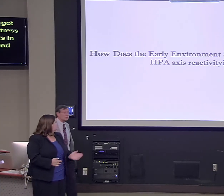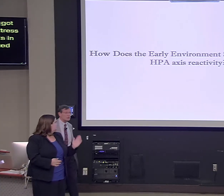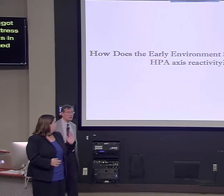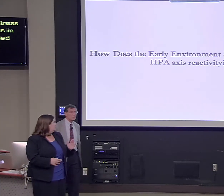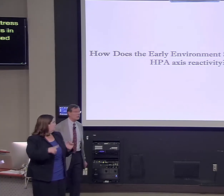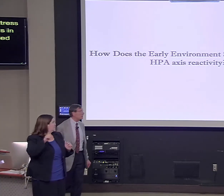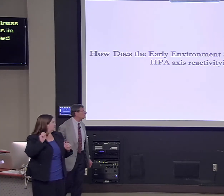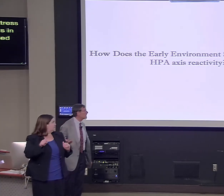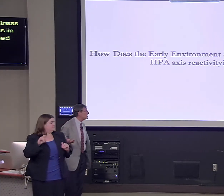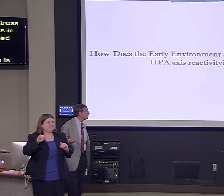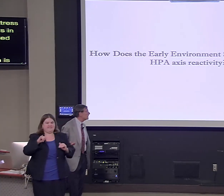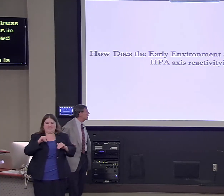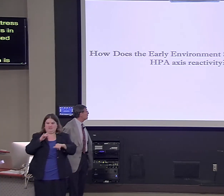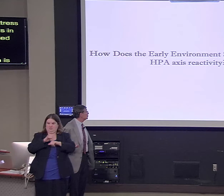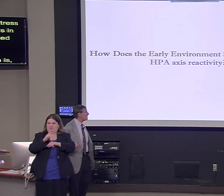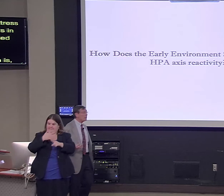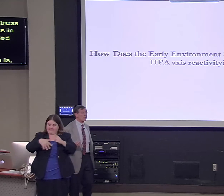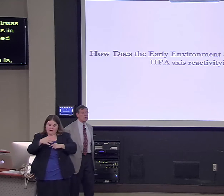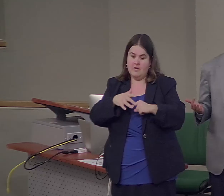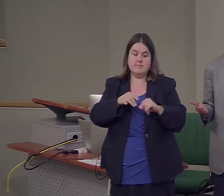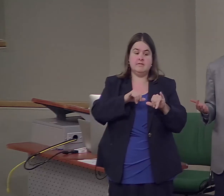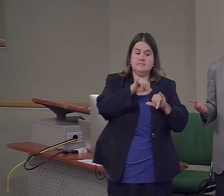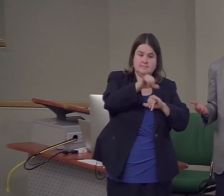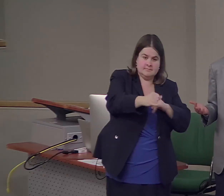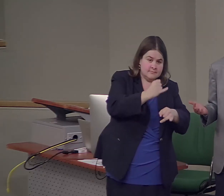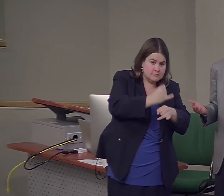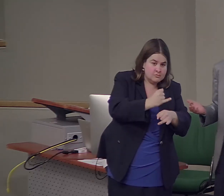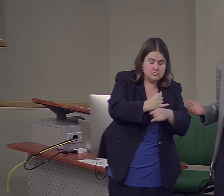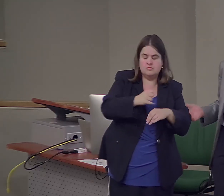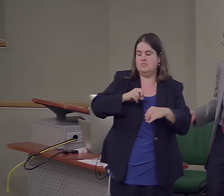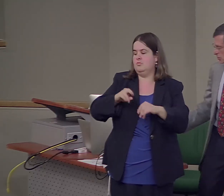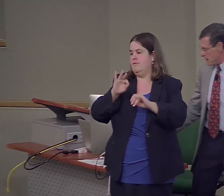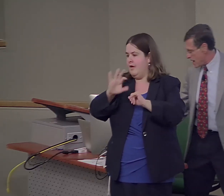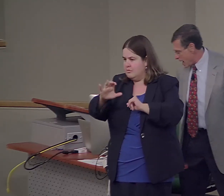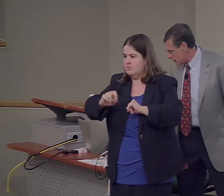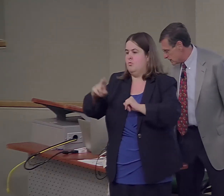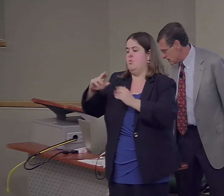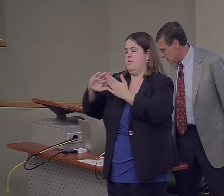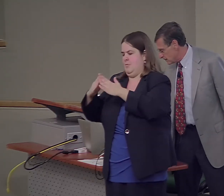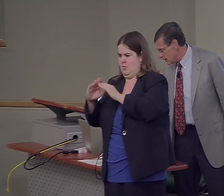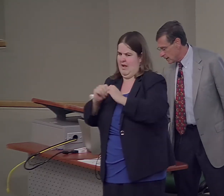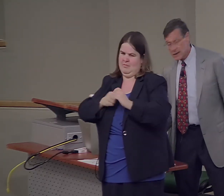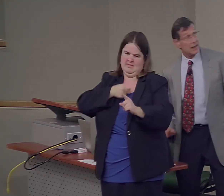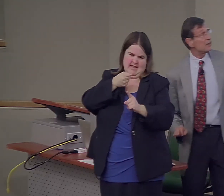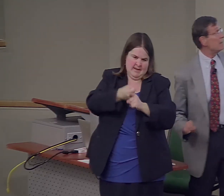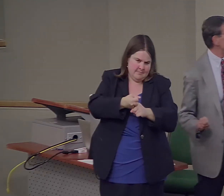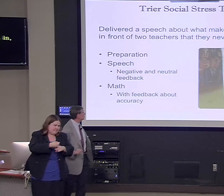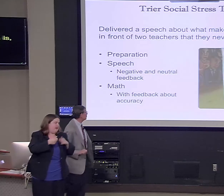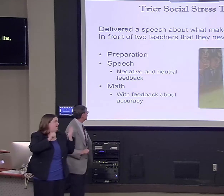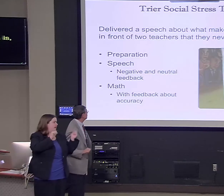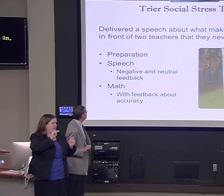the early environment shape autonomic activity and reactive activity as I mentioned I'll only